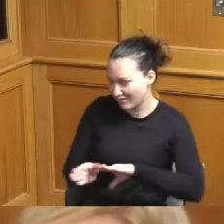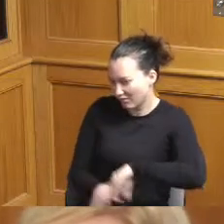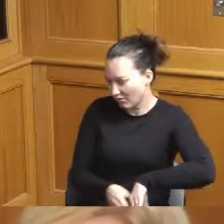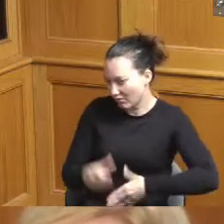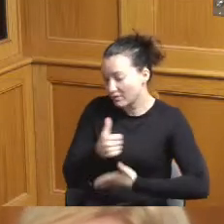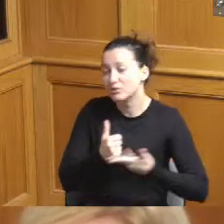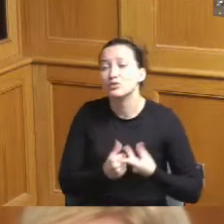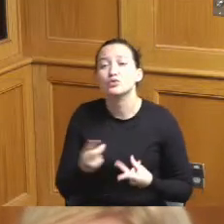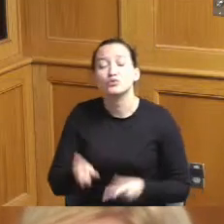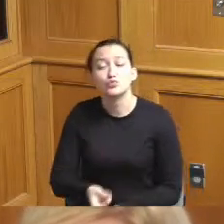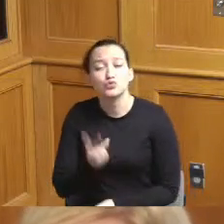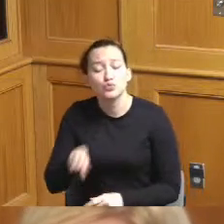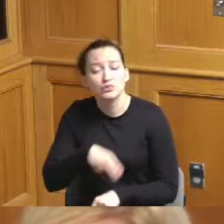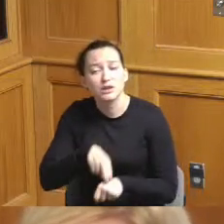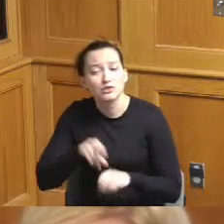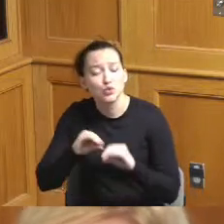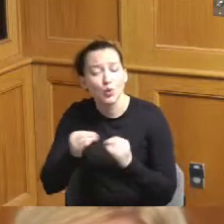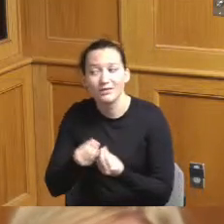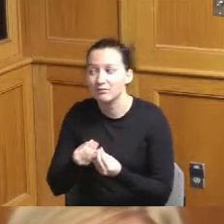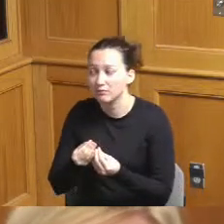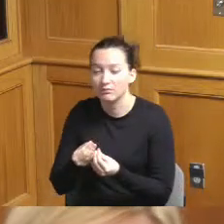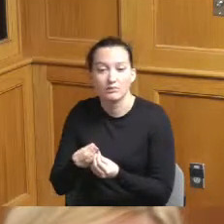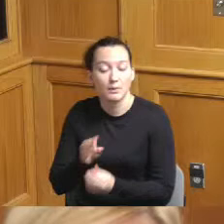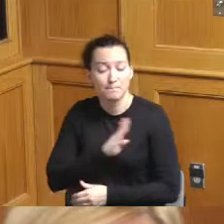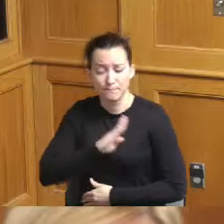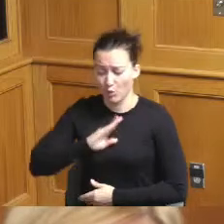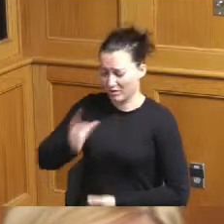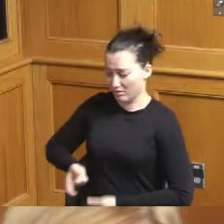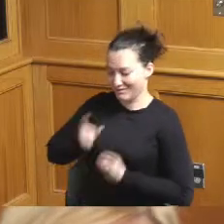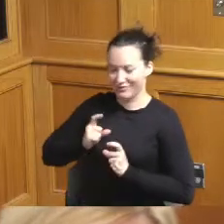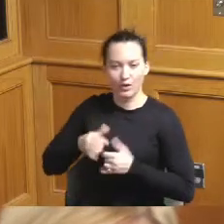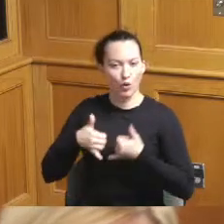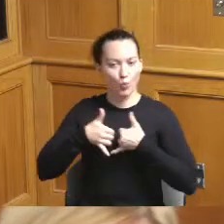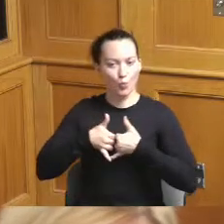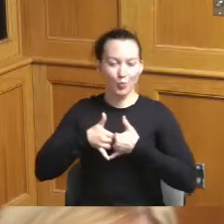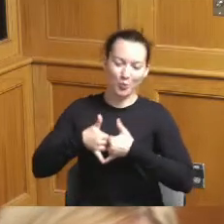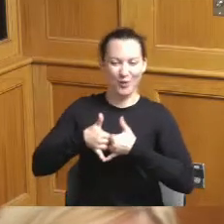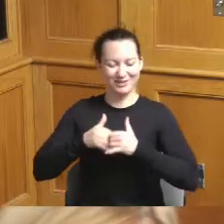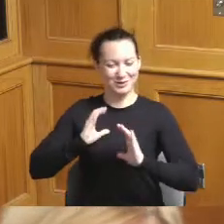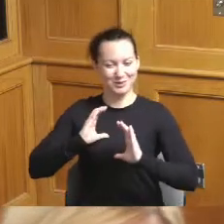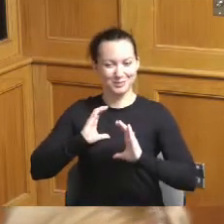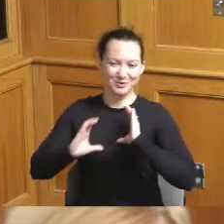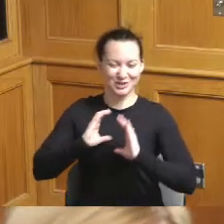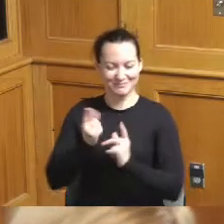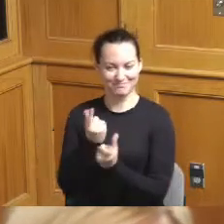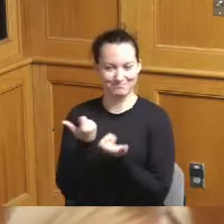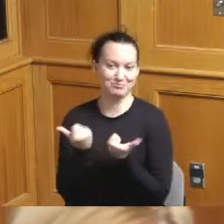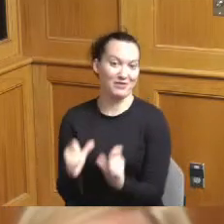national organizations have given our board awards for our Communications efforts the